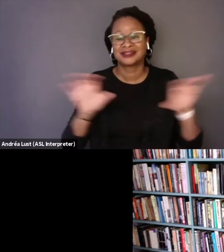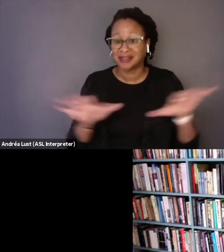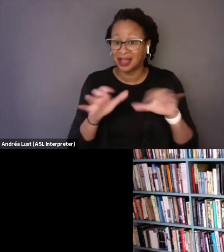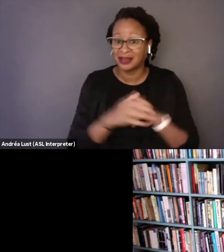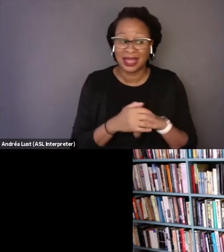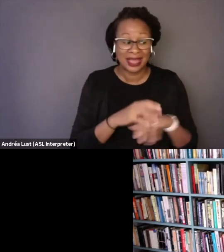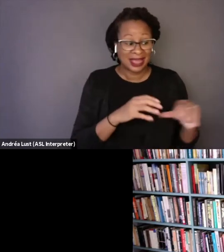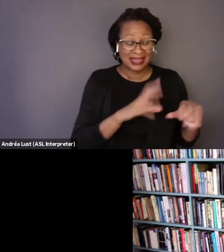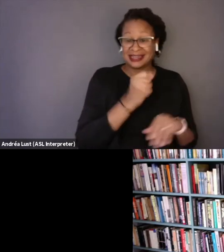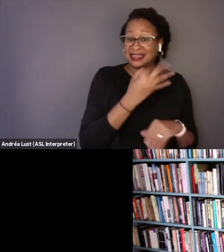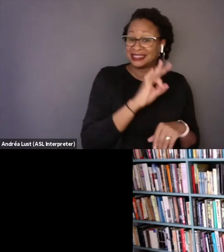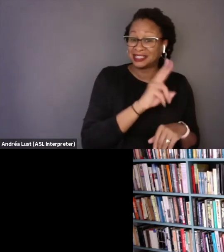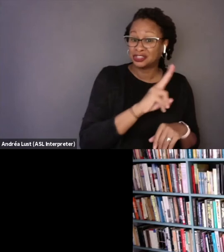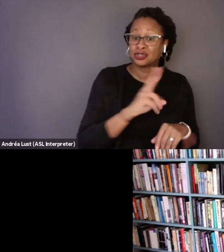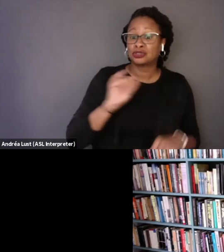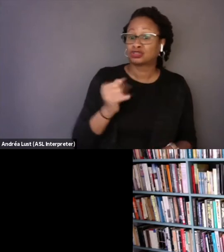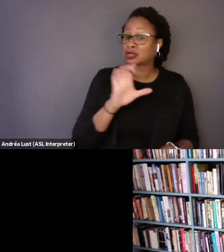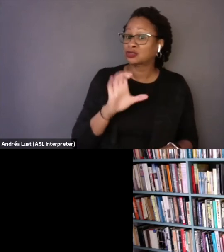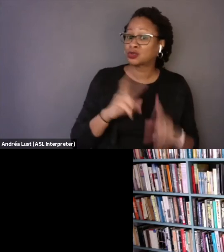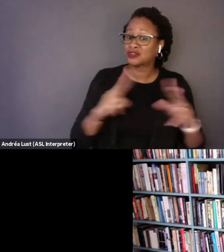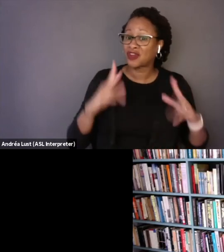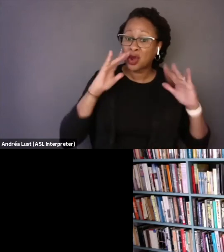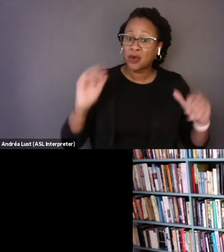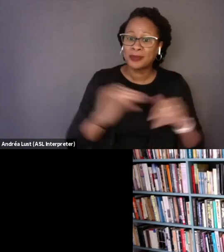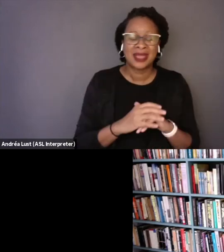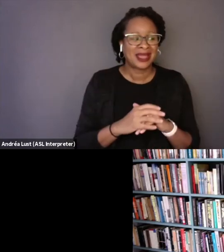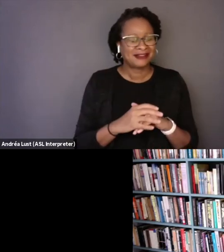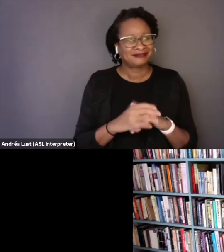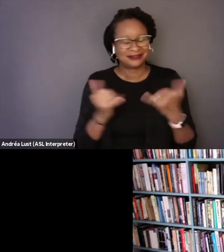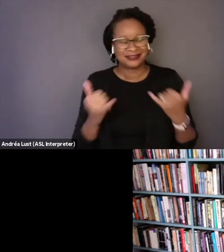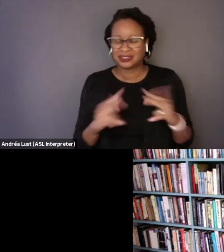it's incredibly sad and alarming and also urgent